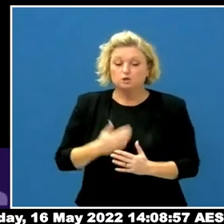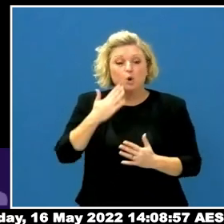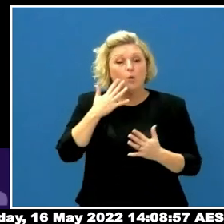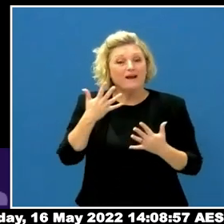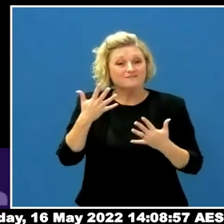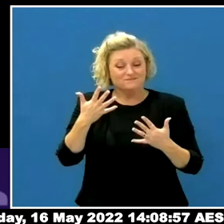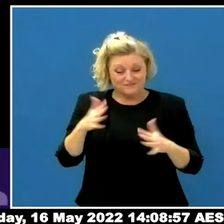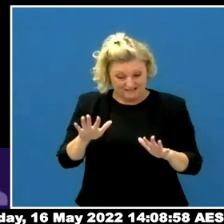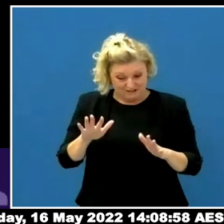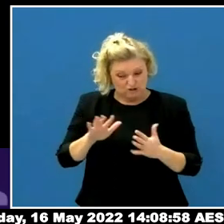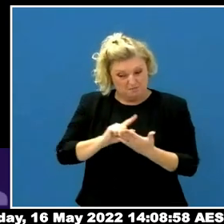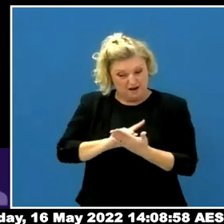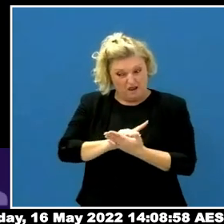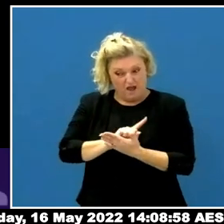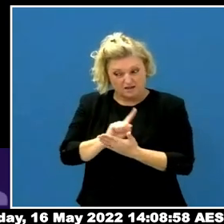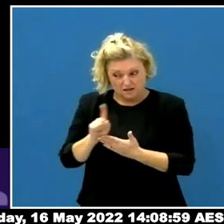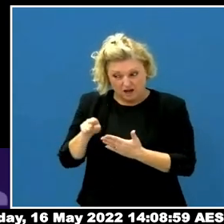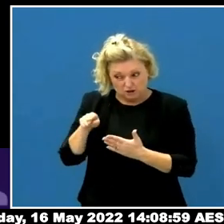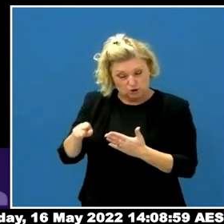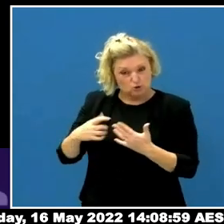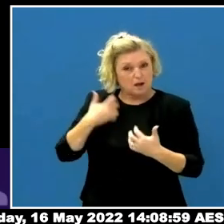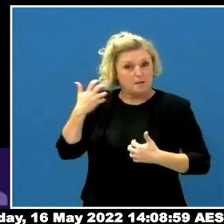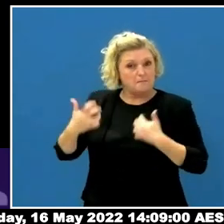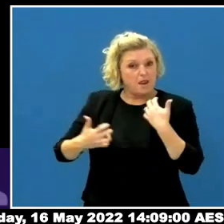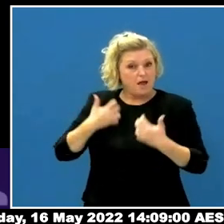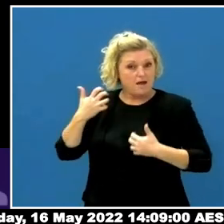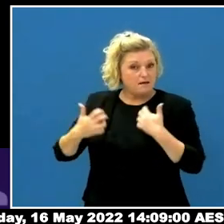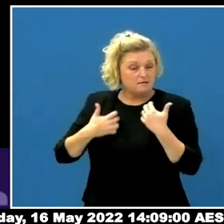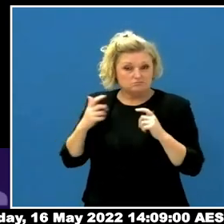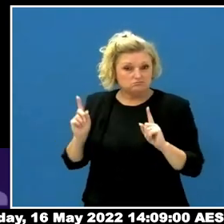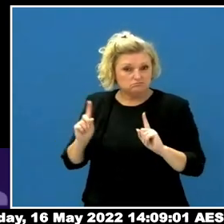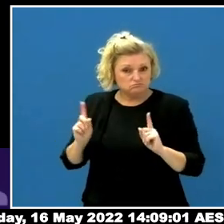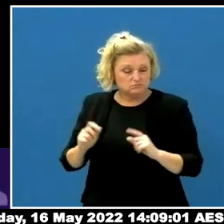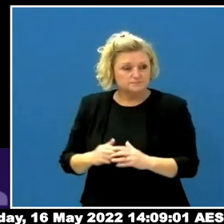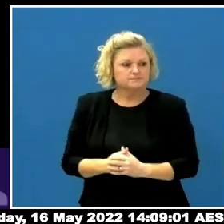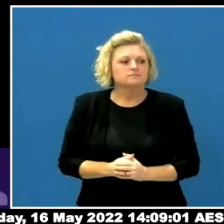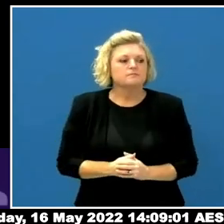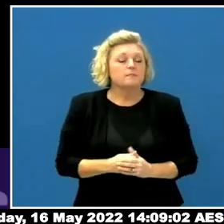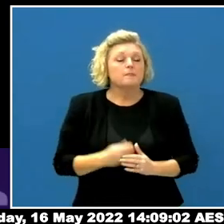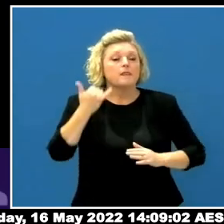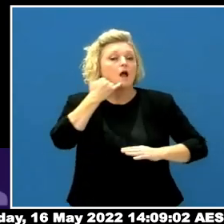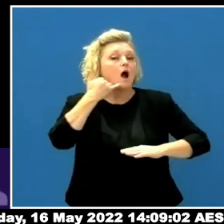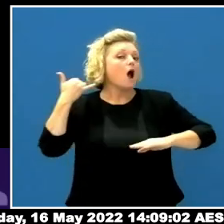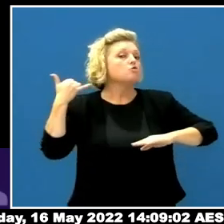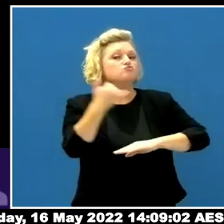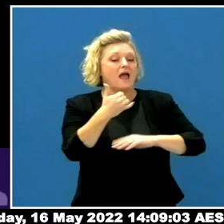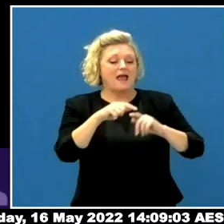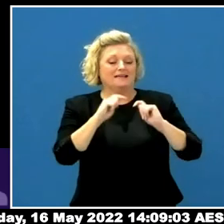I rang the Team Leader who was in transition at that moment.